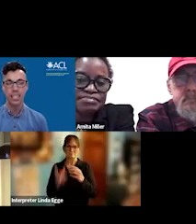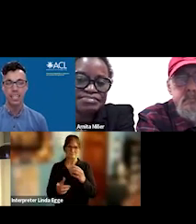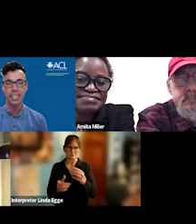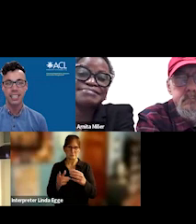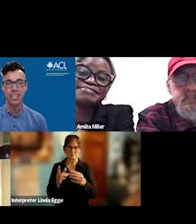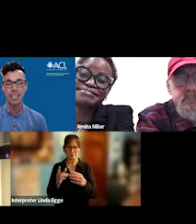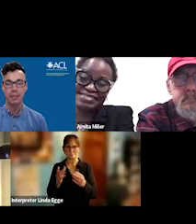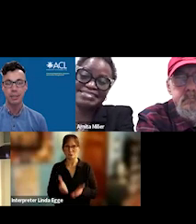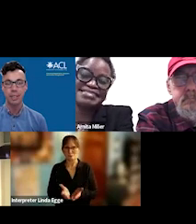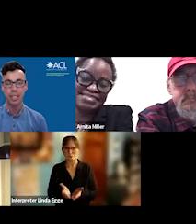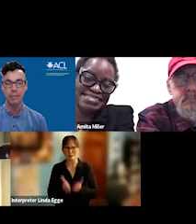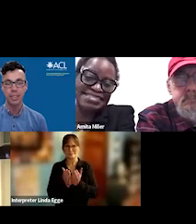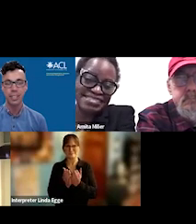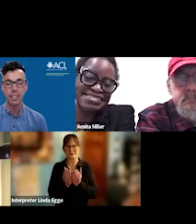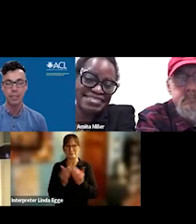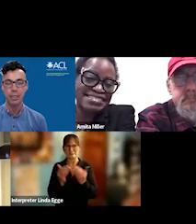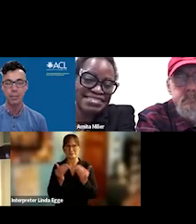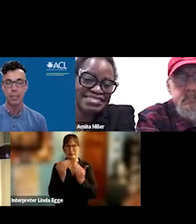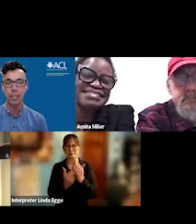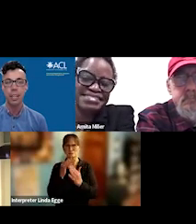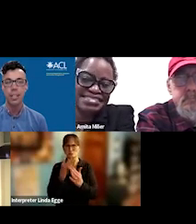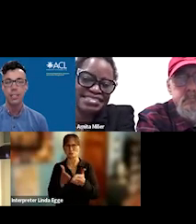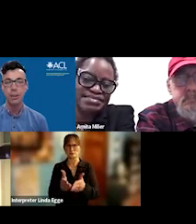and it takes community in a village to do this work.